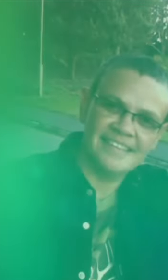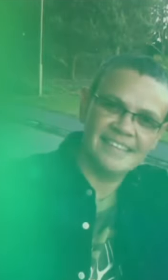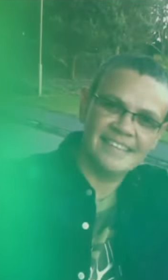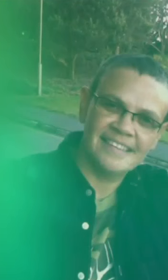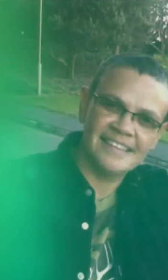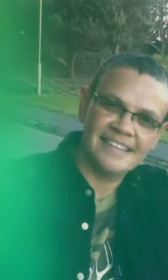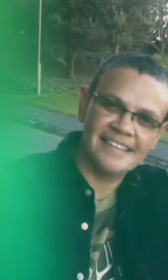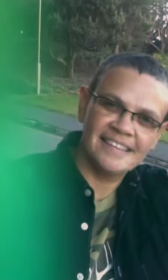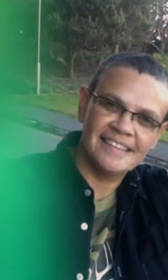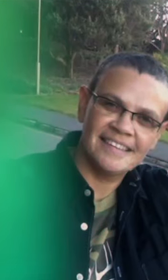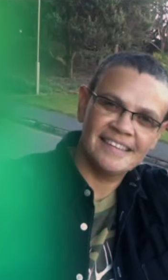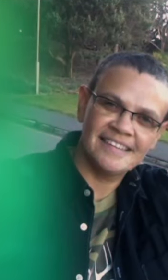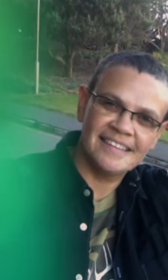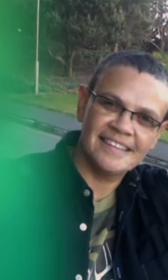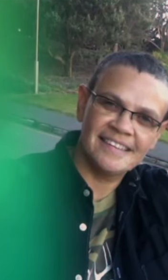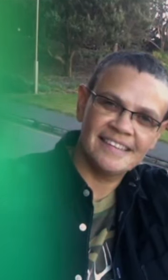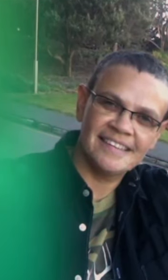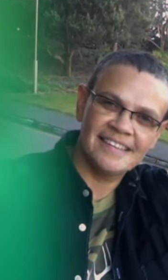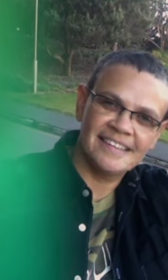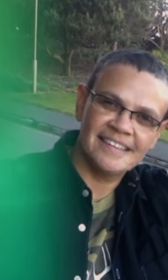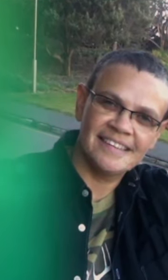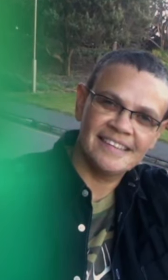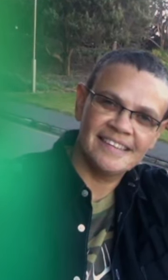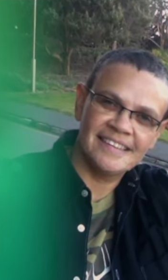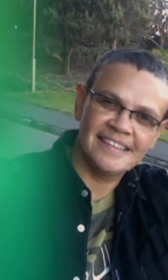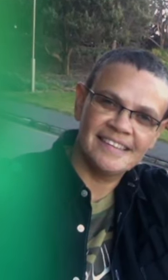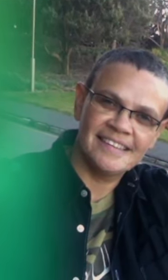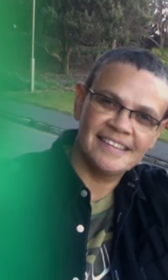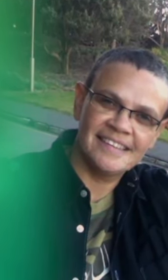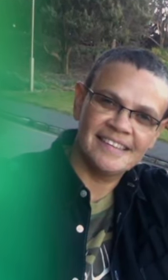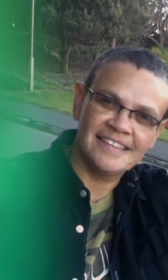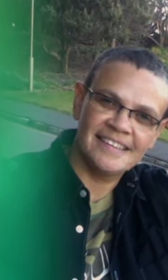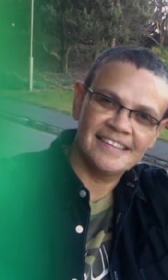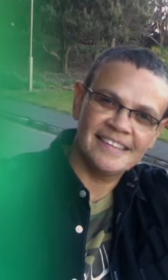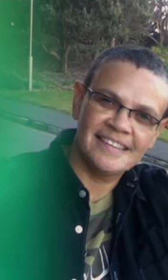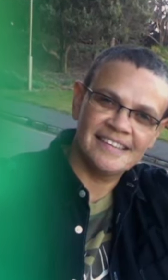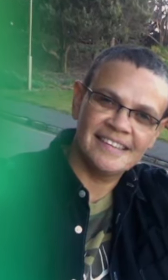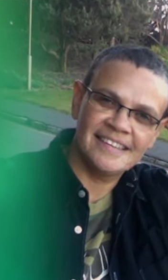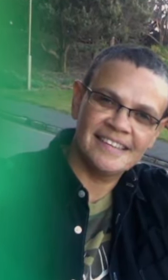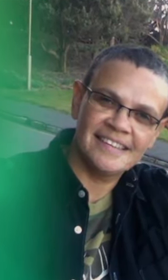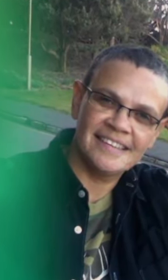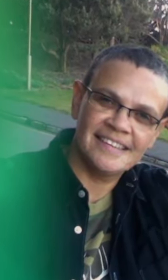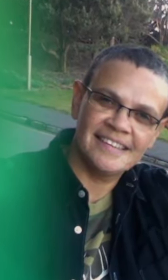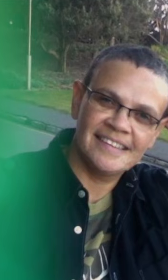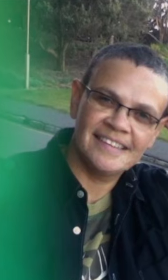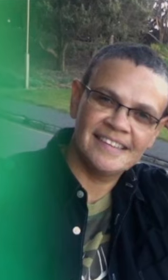The recipient of the 2020 Australia Council Award for emerging and experimental arts is Rea.